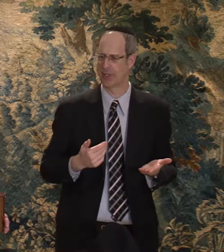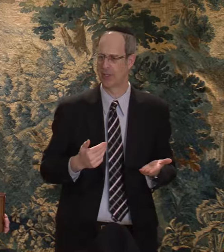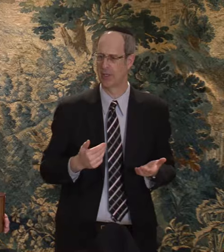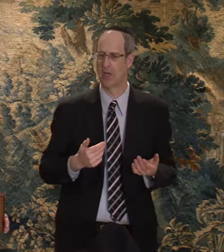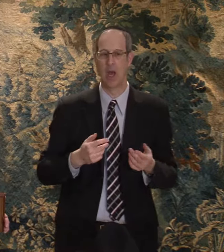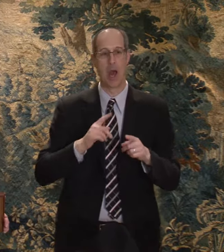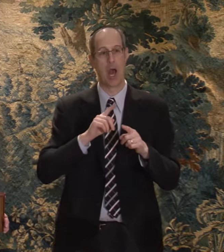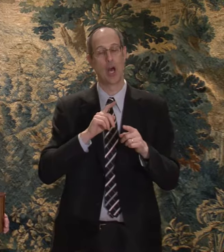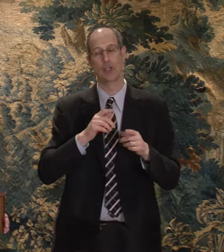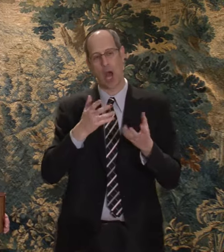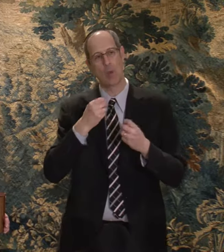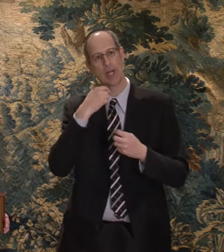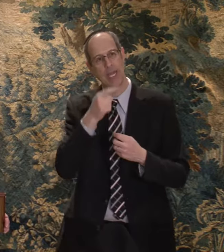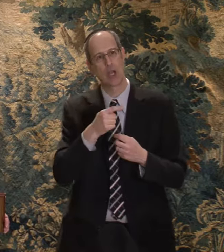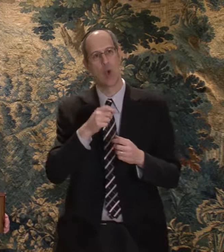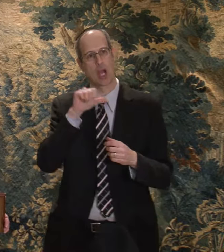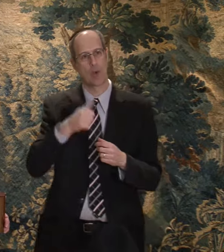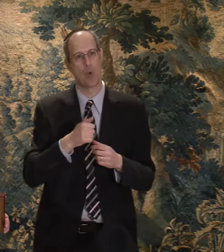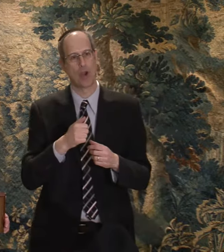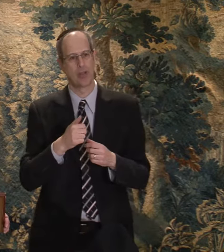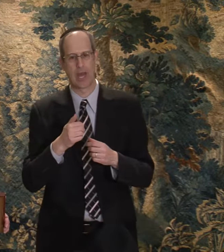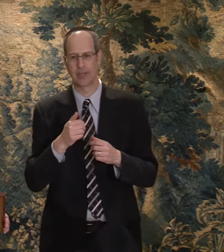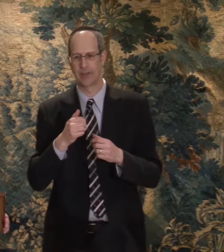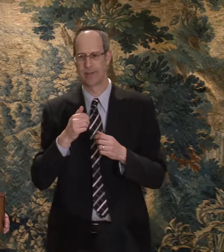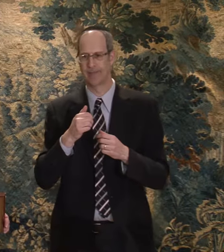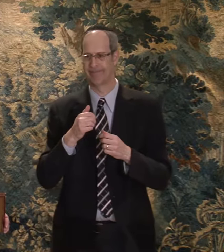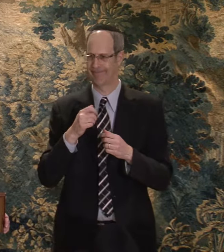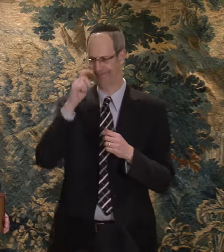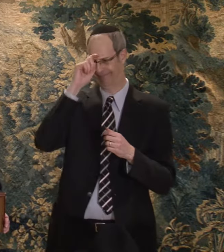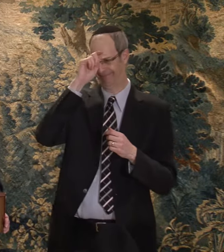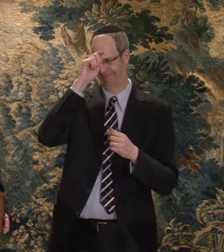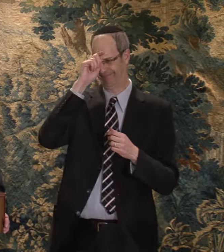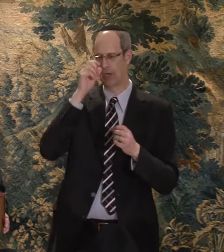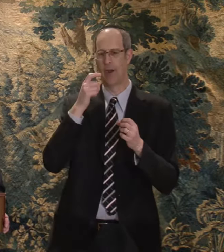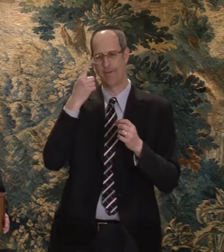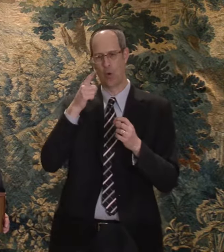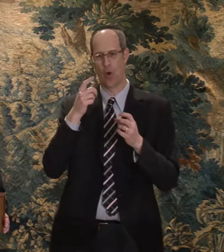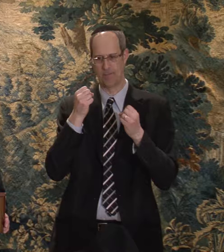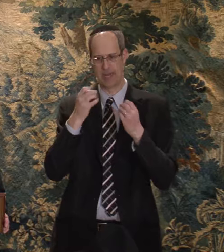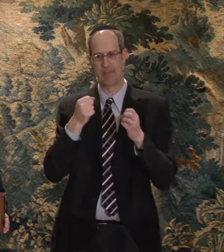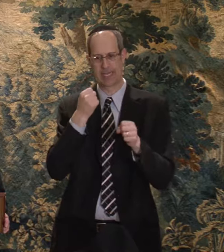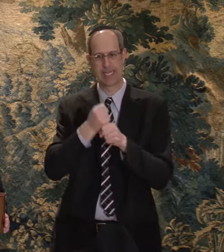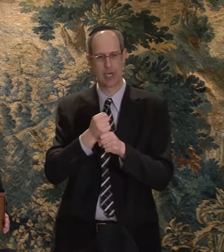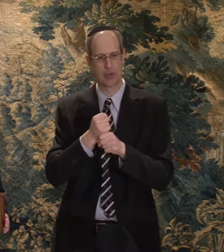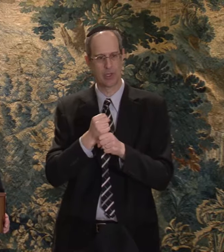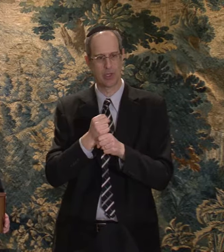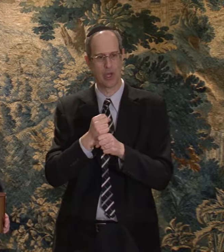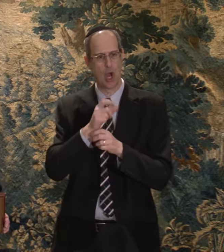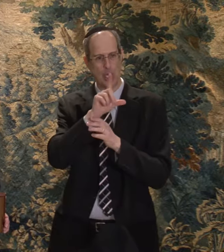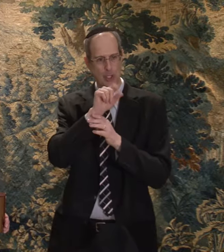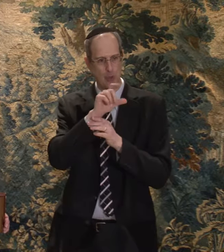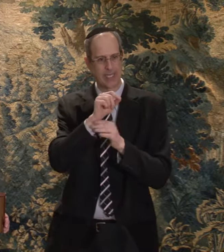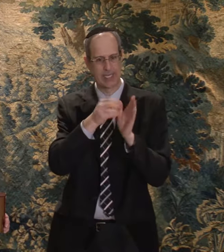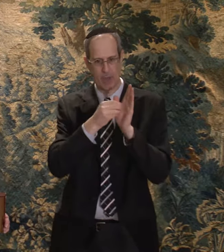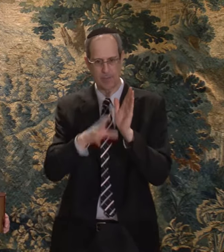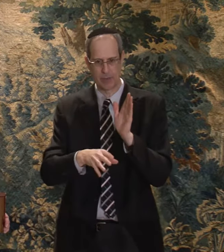puzzled me for so many years 24,000 tell me them died why because they didn't